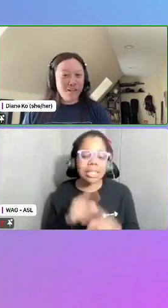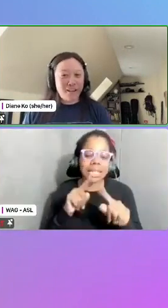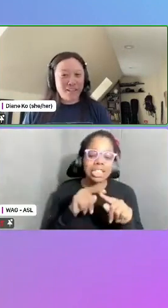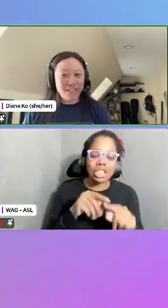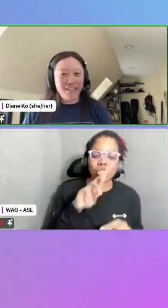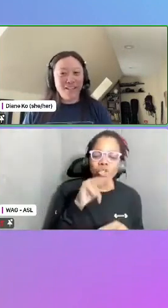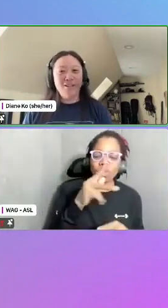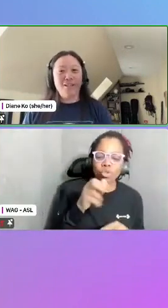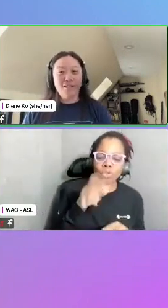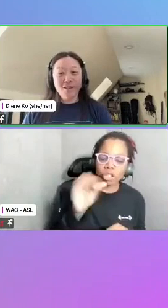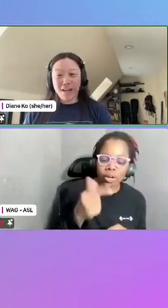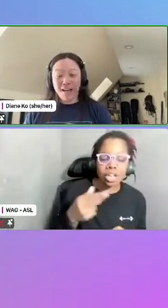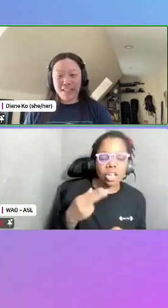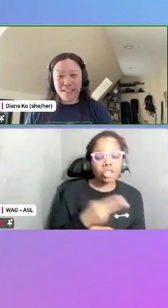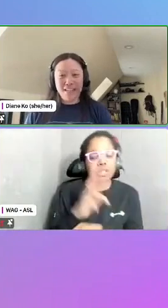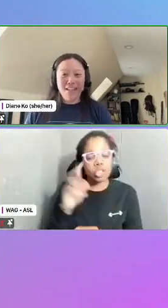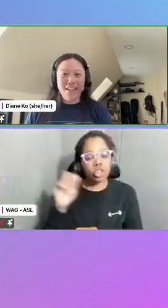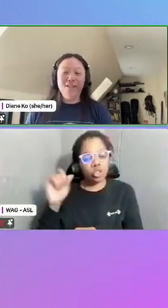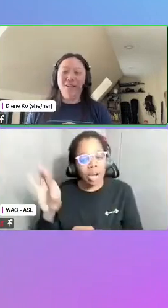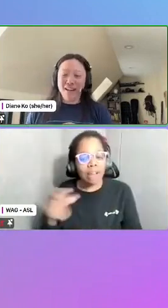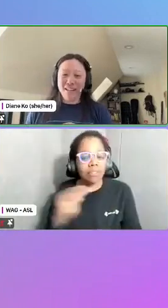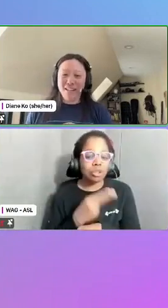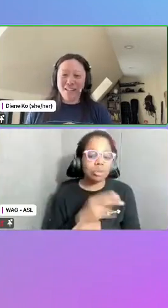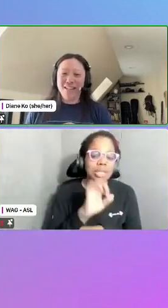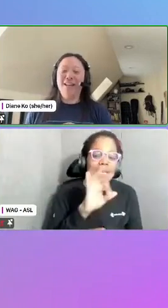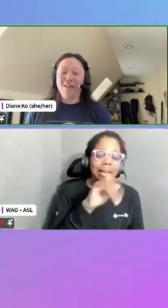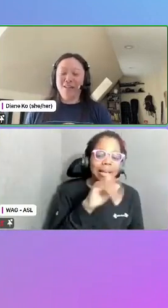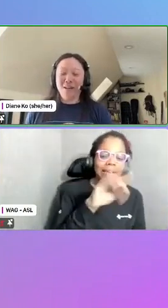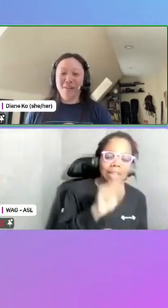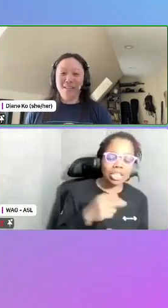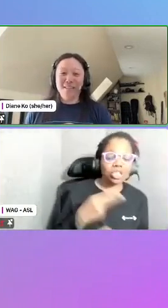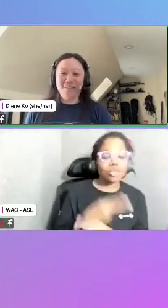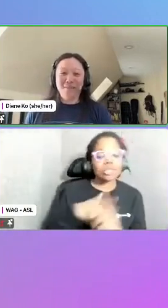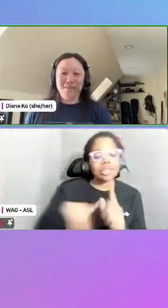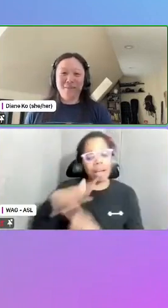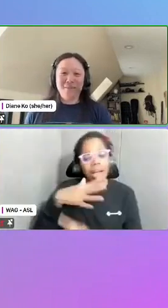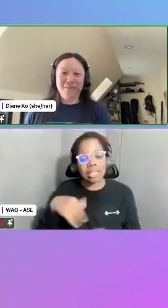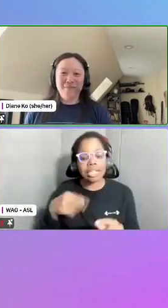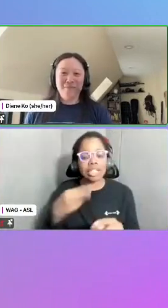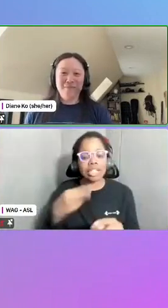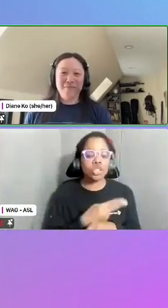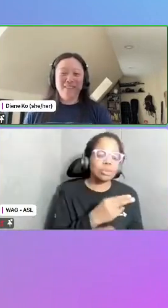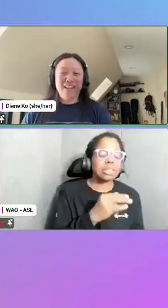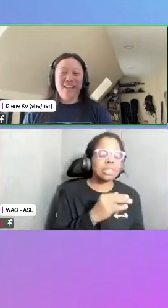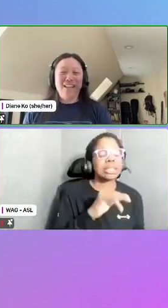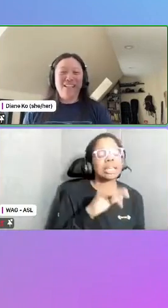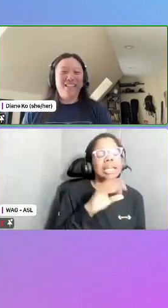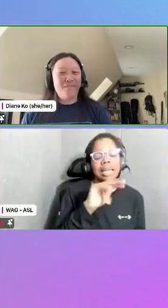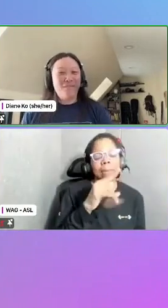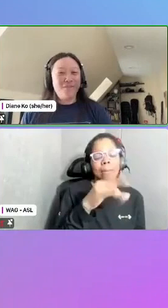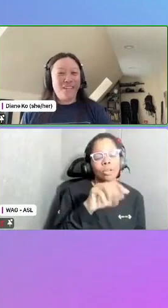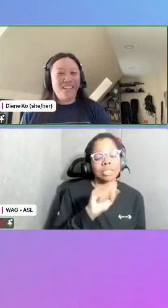makes my job easier, both as a developer and as an accessibility advocate. And as a bonus, and I also